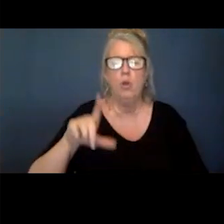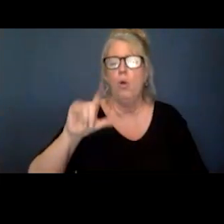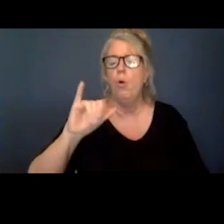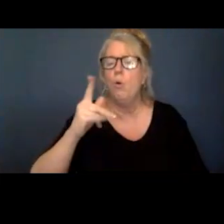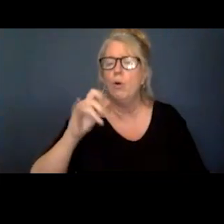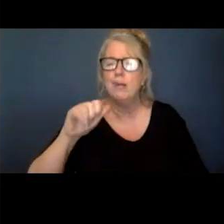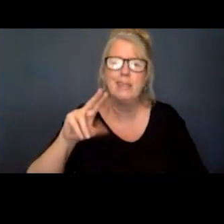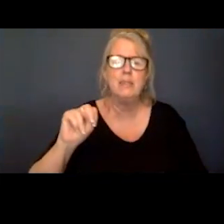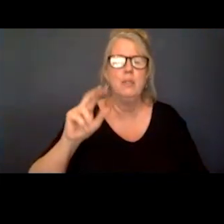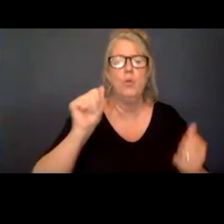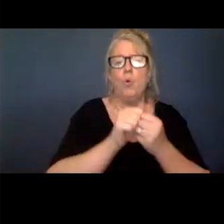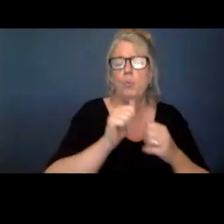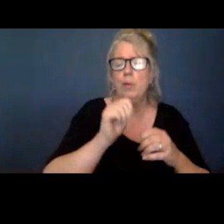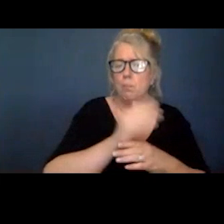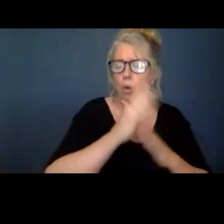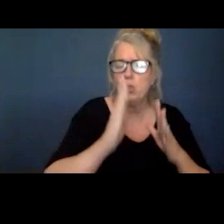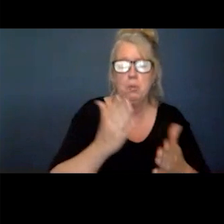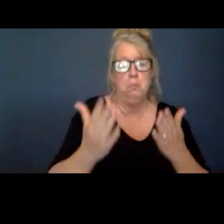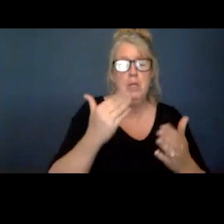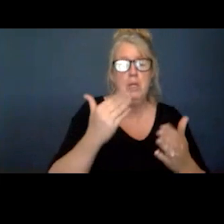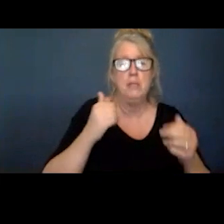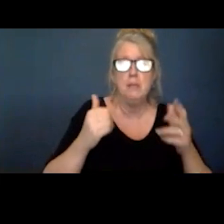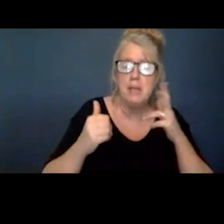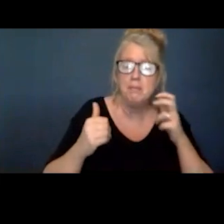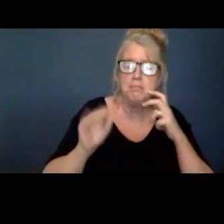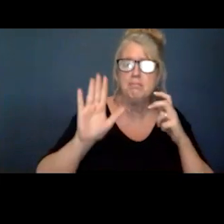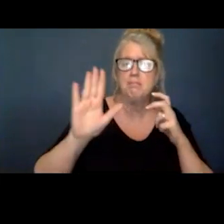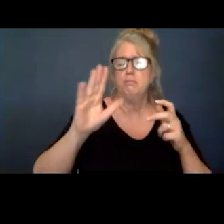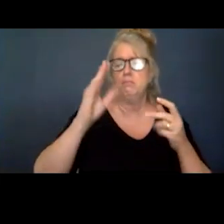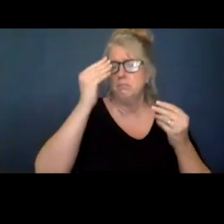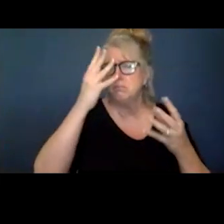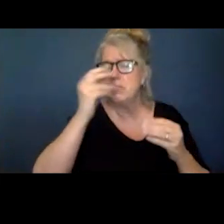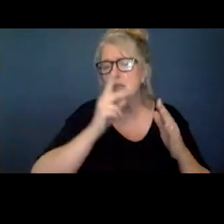partner. While they may have listened to your insights and summary on your project, they are